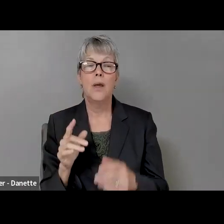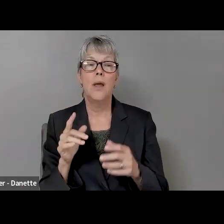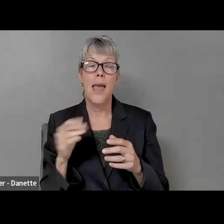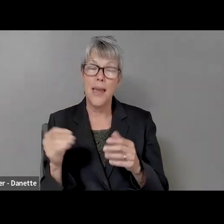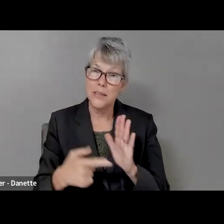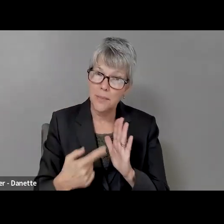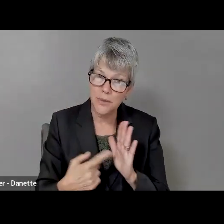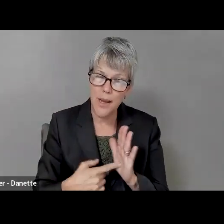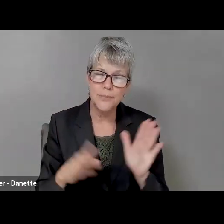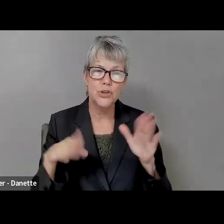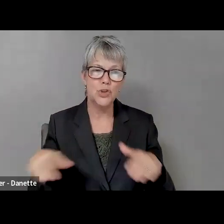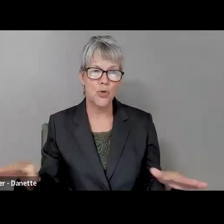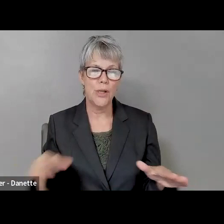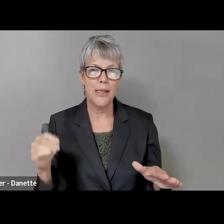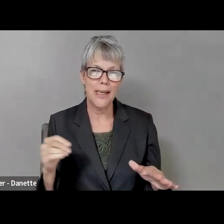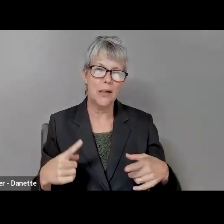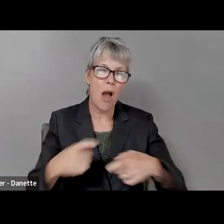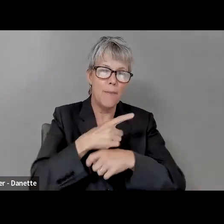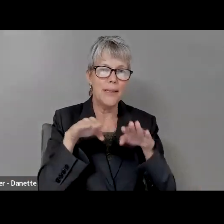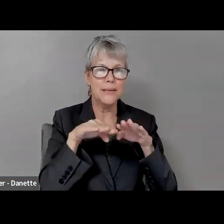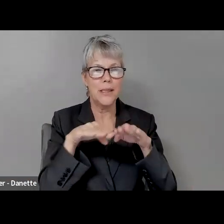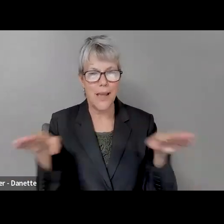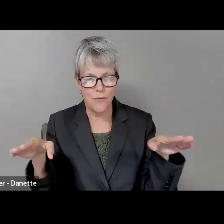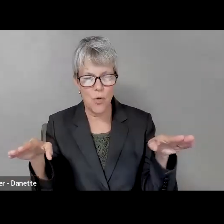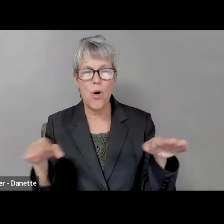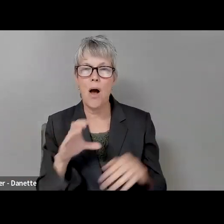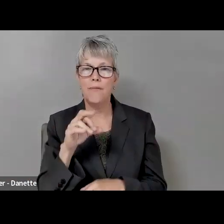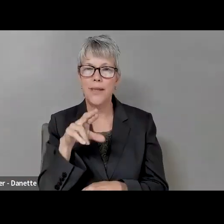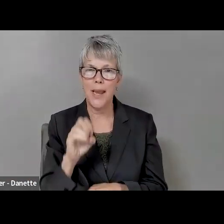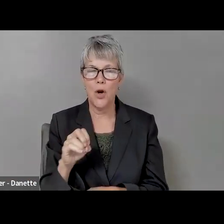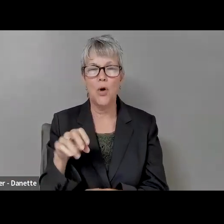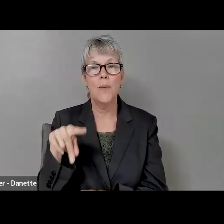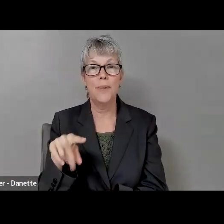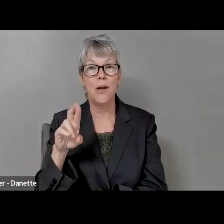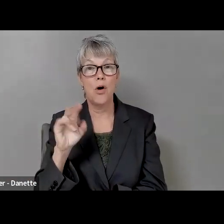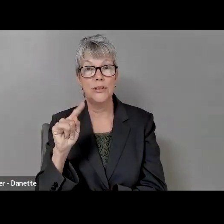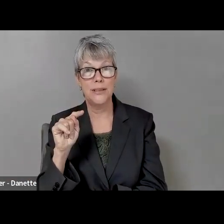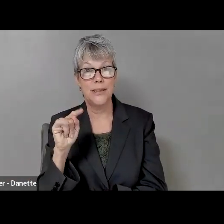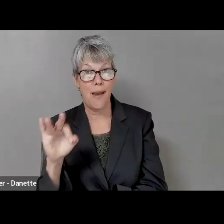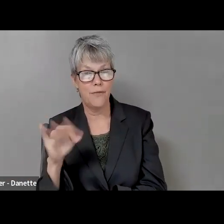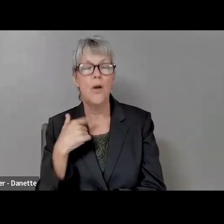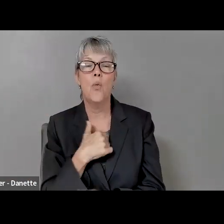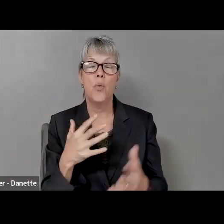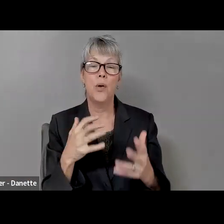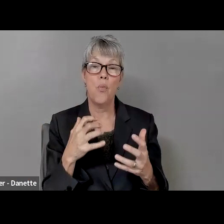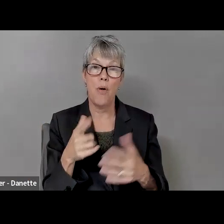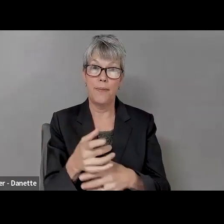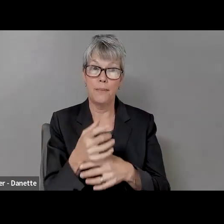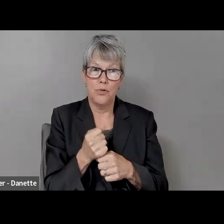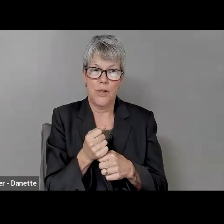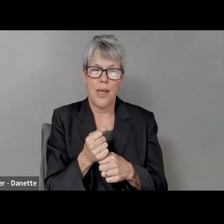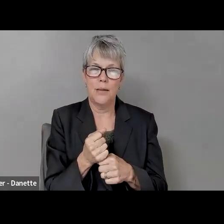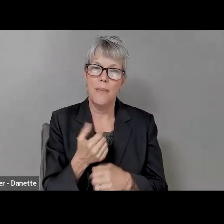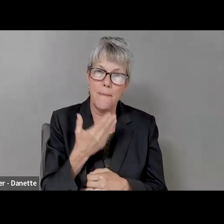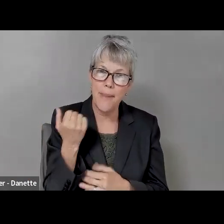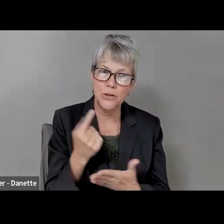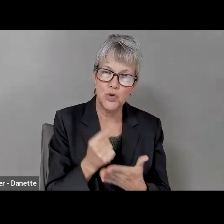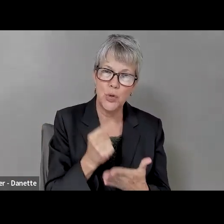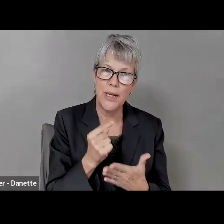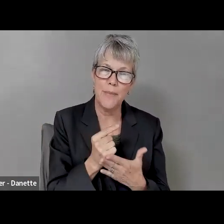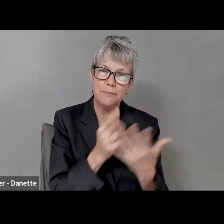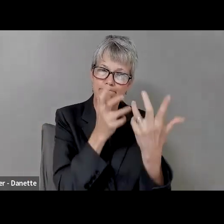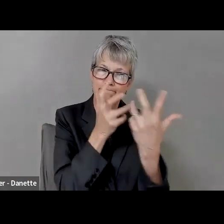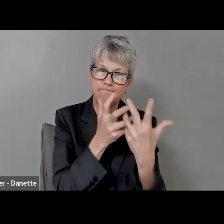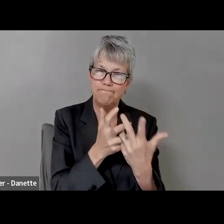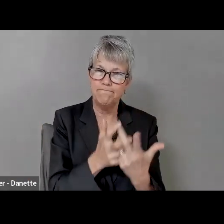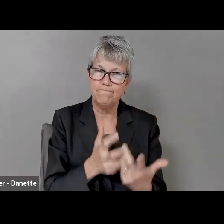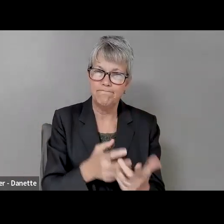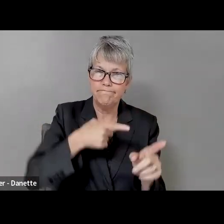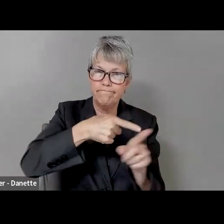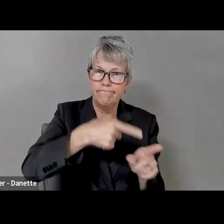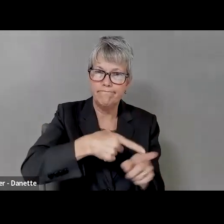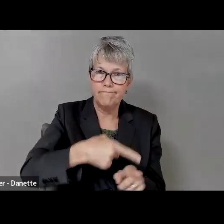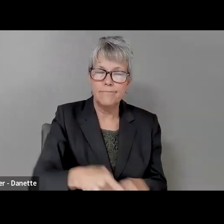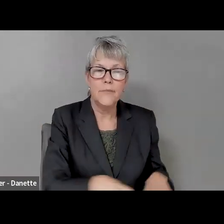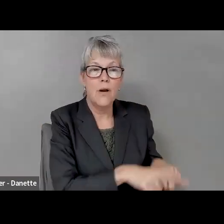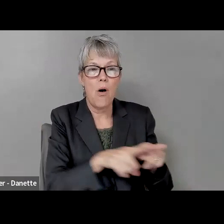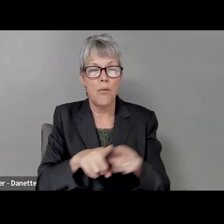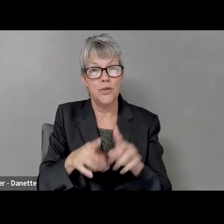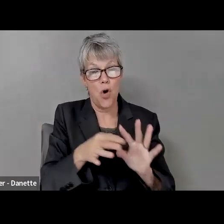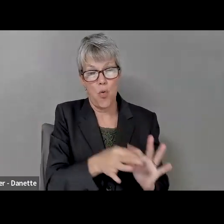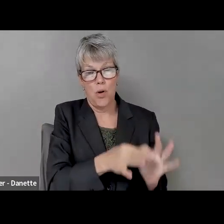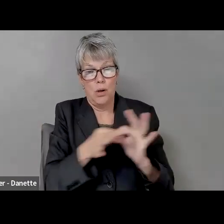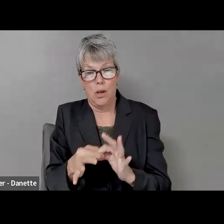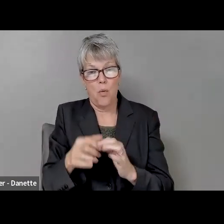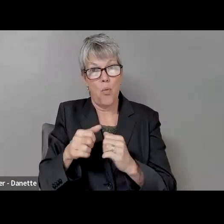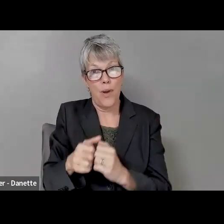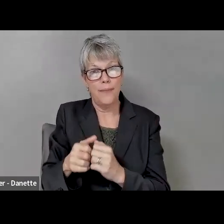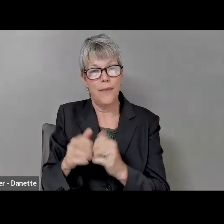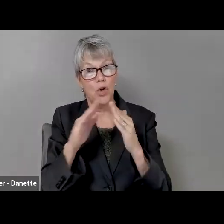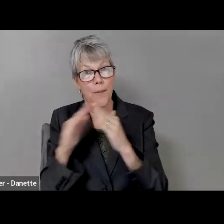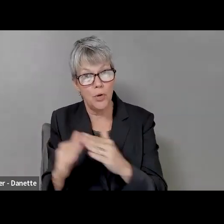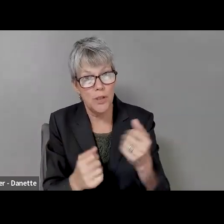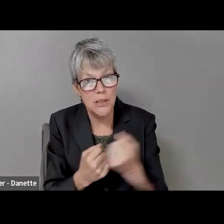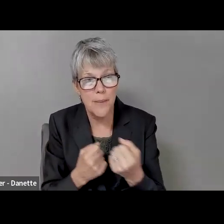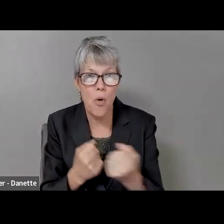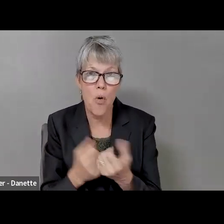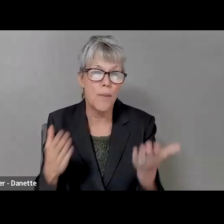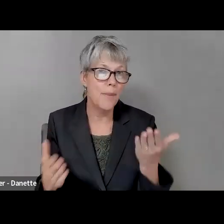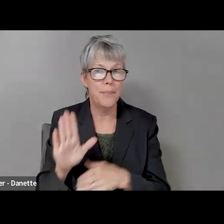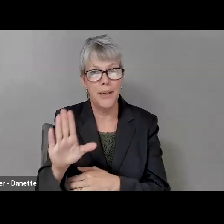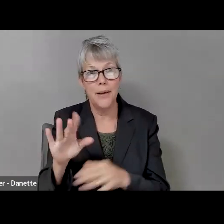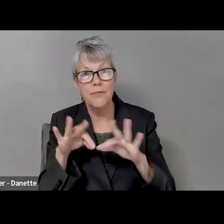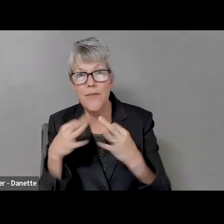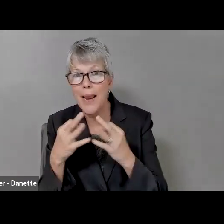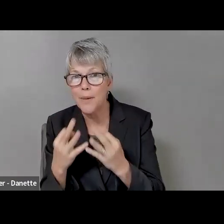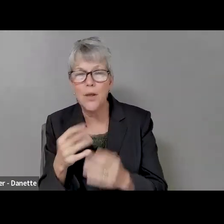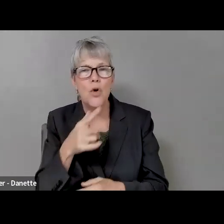Kelly Crosbie (she/her): Um! When children do need that prtf level of care, we want them to get the best treatment that meets their needs. Of course, sometimes that's specialized, and we also want them to remain connected to their community supports, be their family, whoever as much as they can. Possibly.